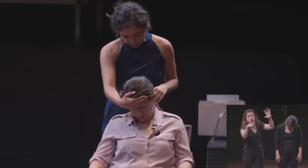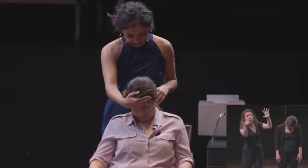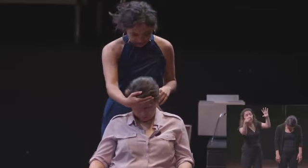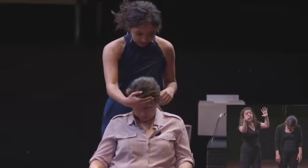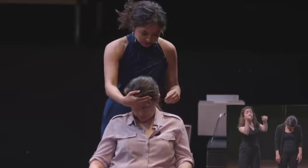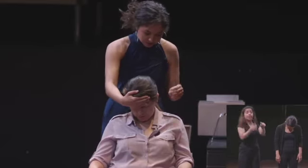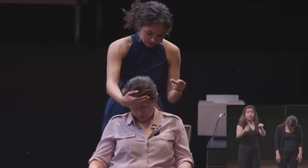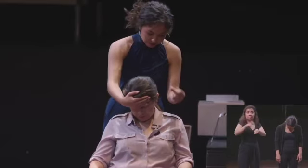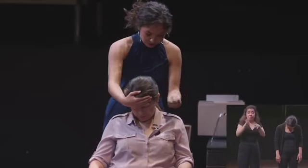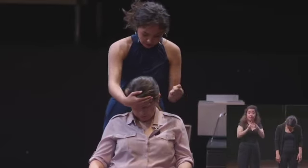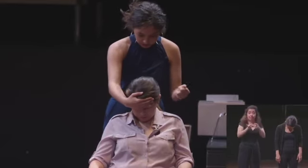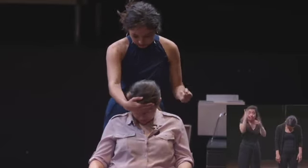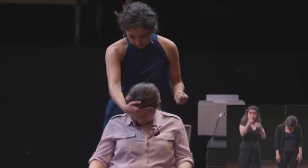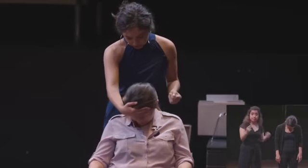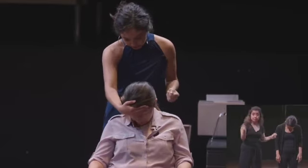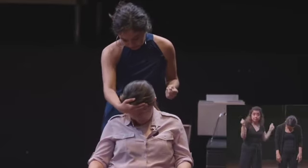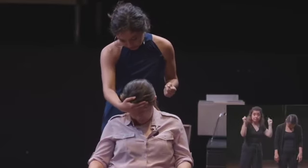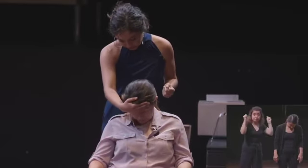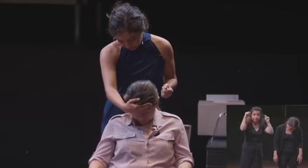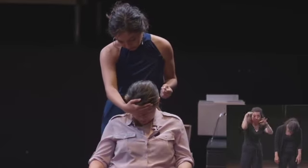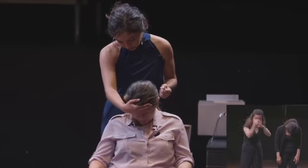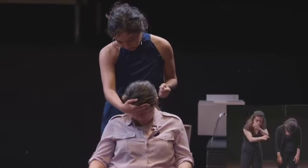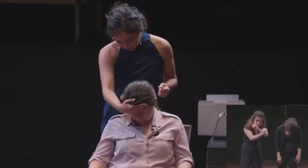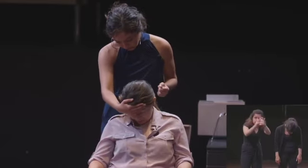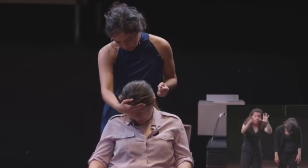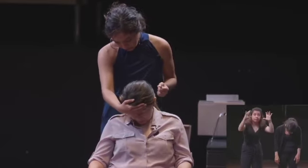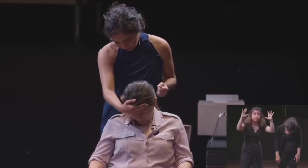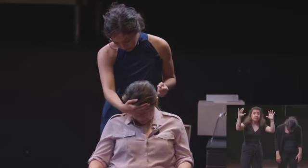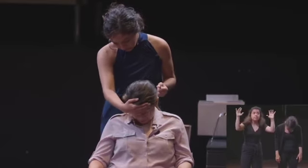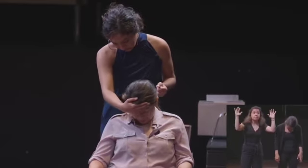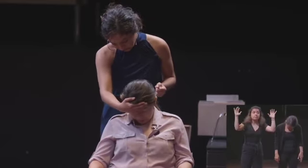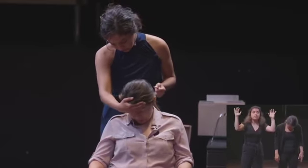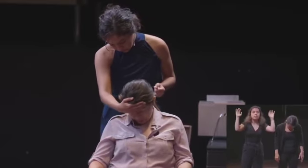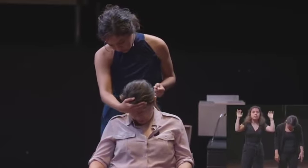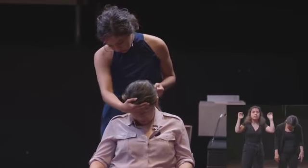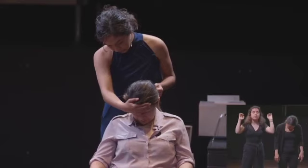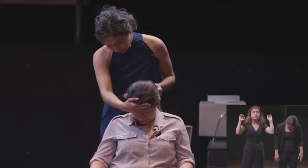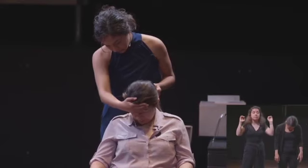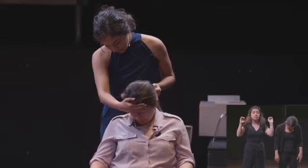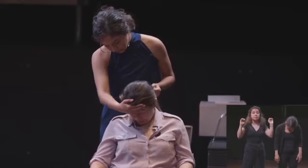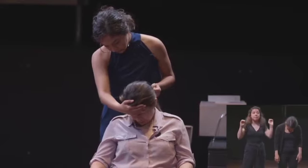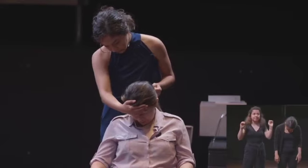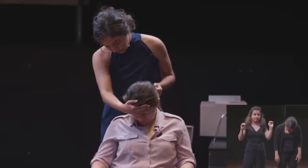And every time I say the word "sleep", (Fingers snapping) [AD] Snaps fingers. you go even deeper than you are right now. That's it.